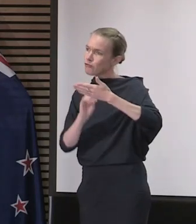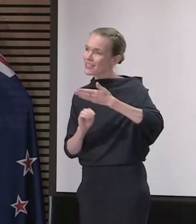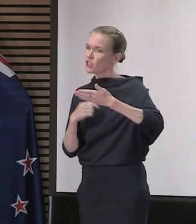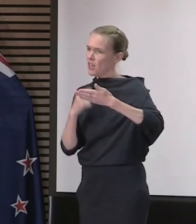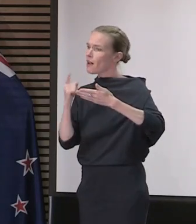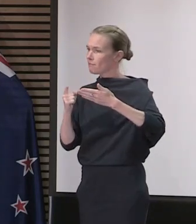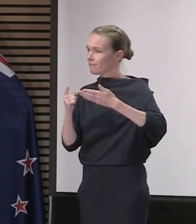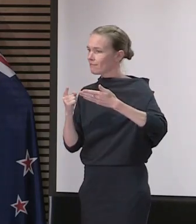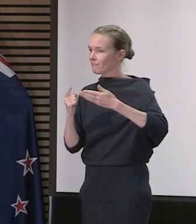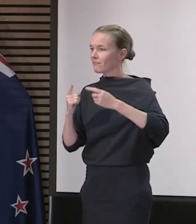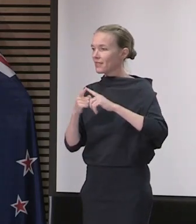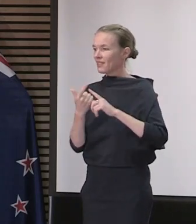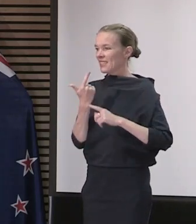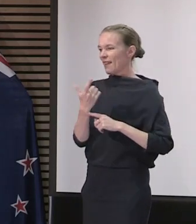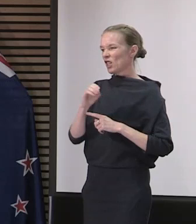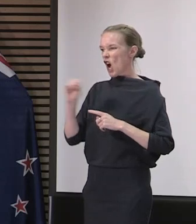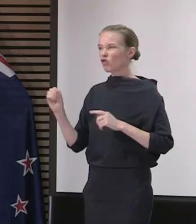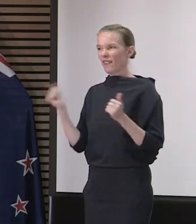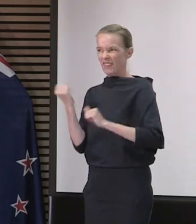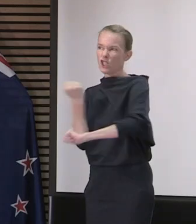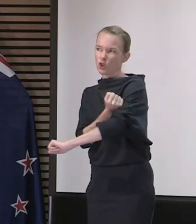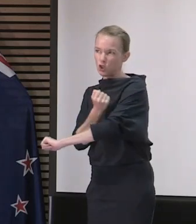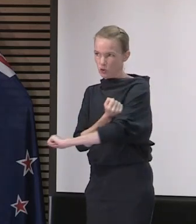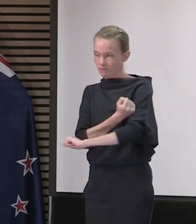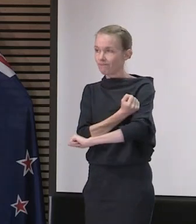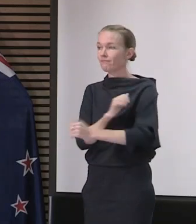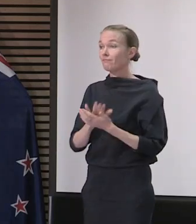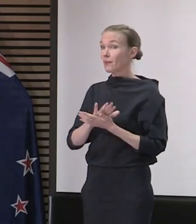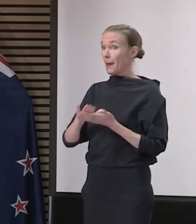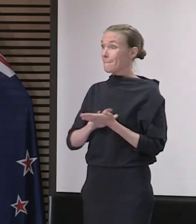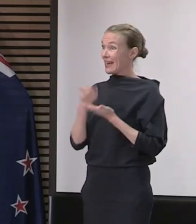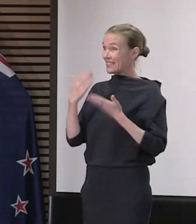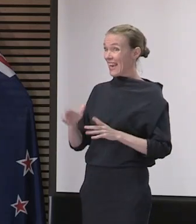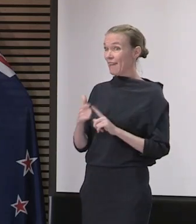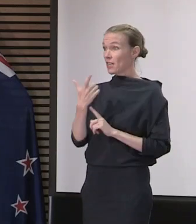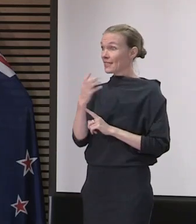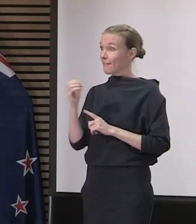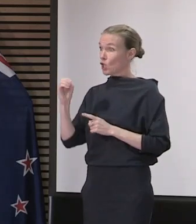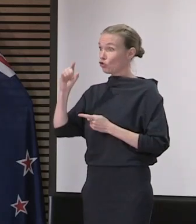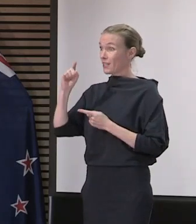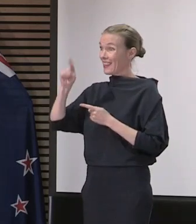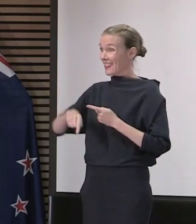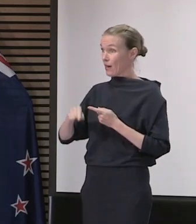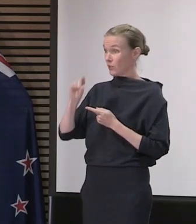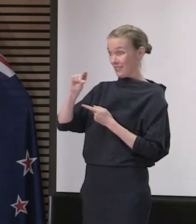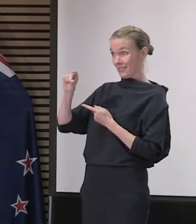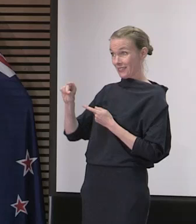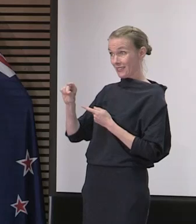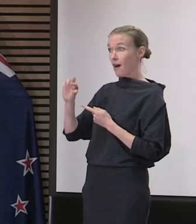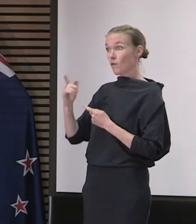of those were recorded on our national immunisation register is administered. So there are